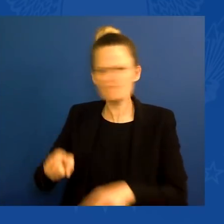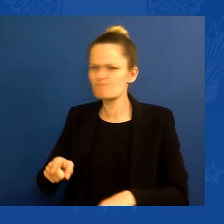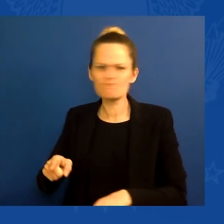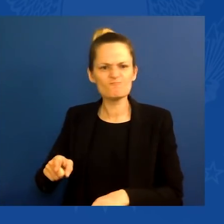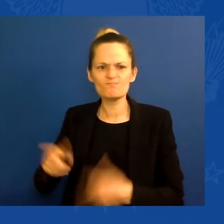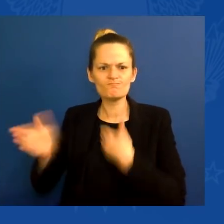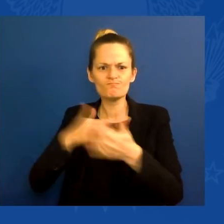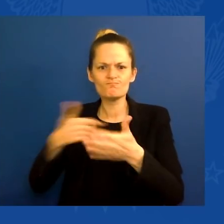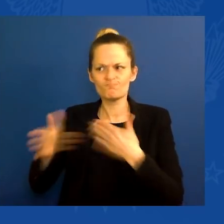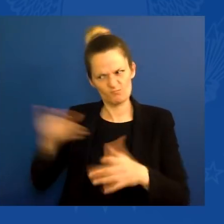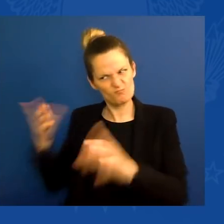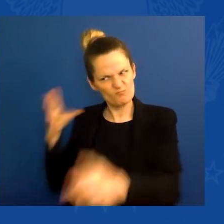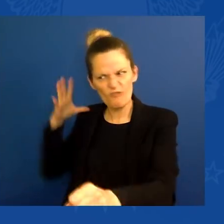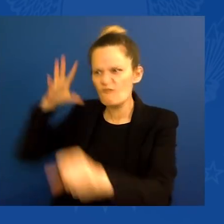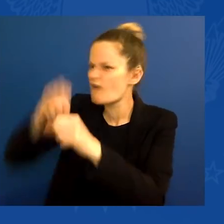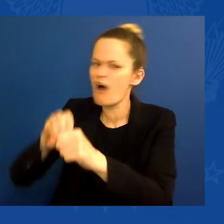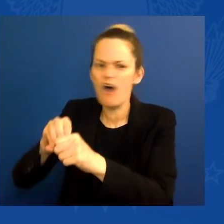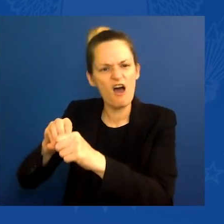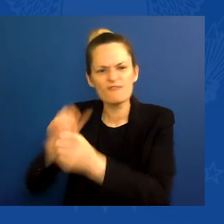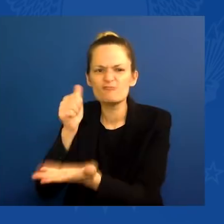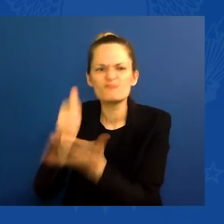Think about it. It was part of their DNA.